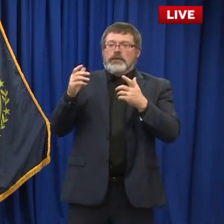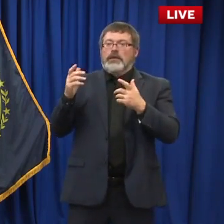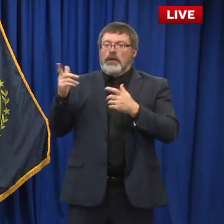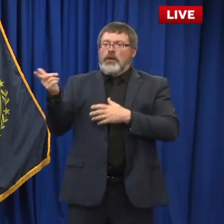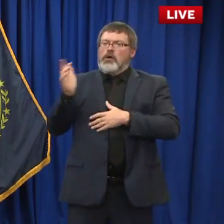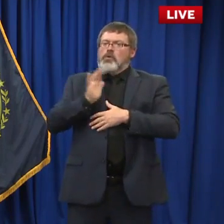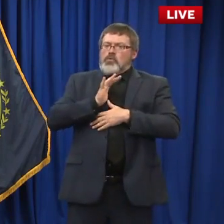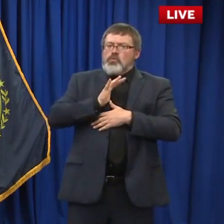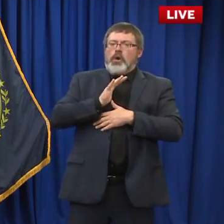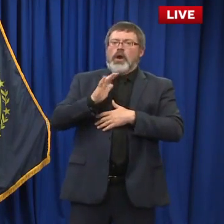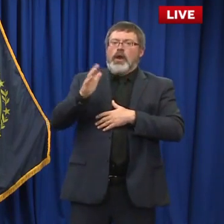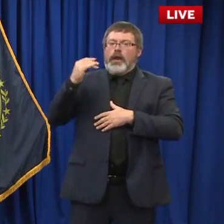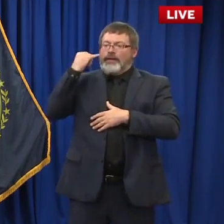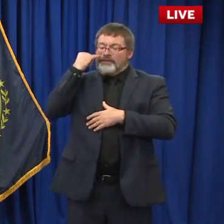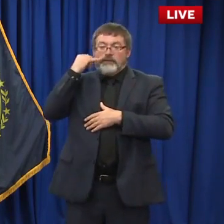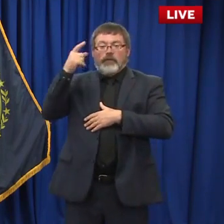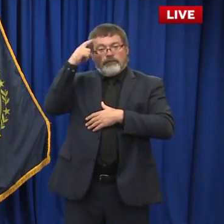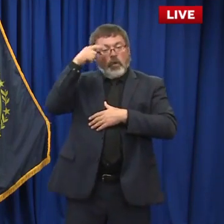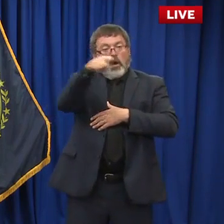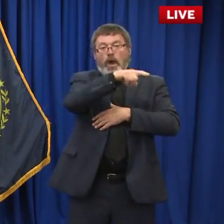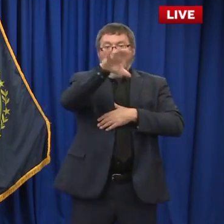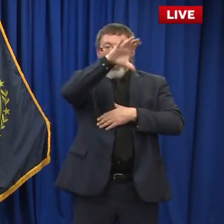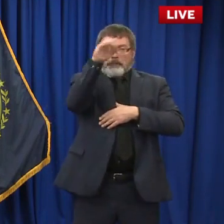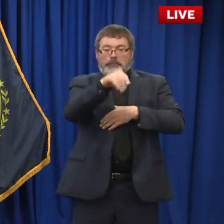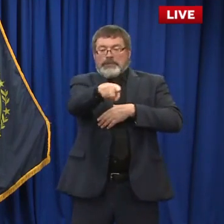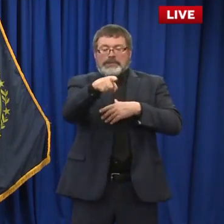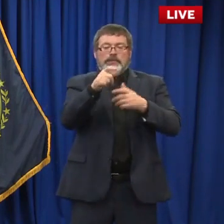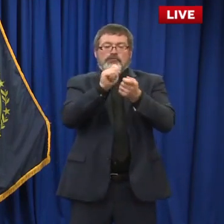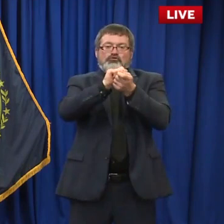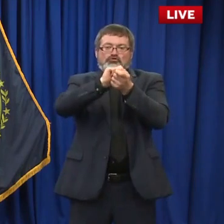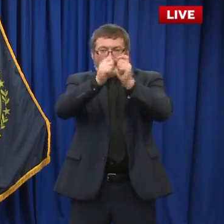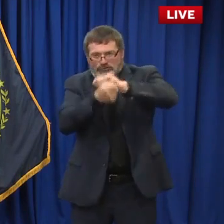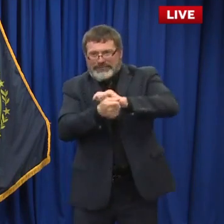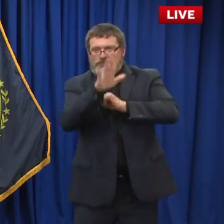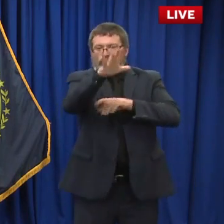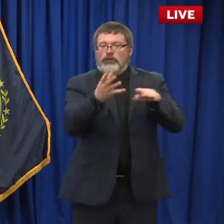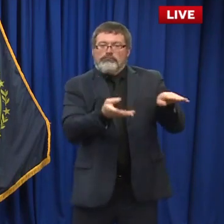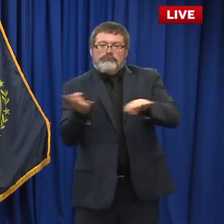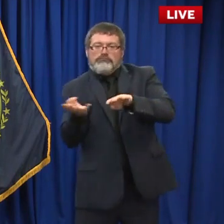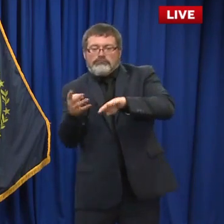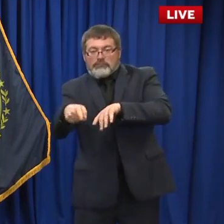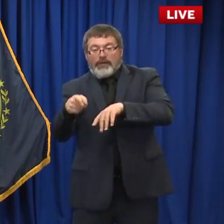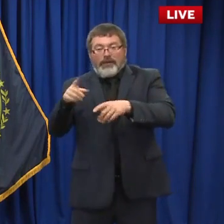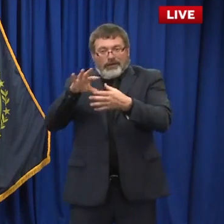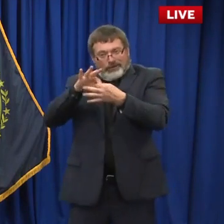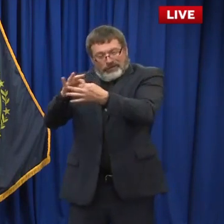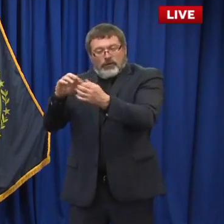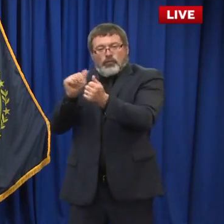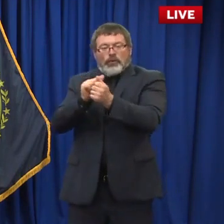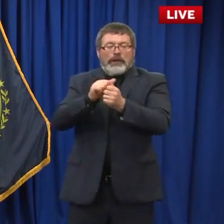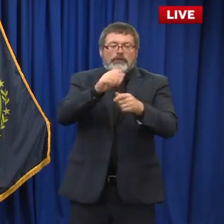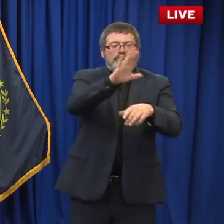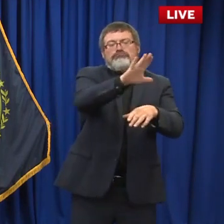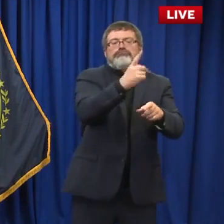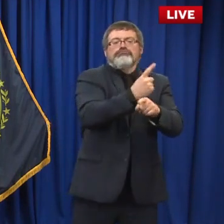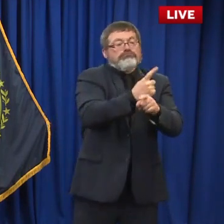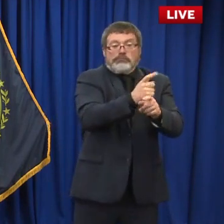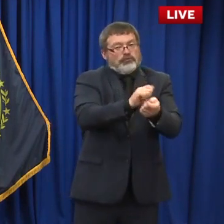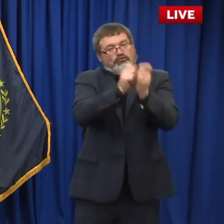WILL I SAY THANK YOU TO ALL THE DIFFERENT COMPANIES WHO HAVE STEPPED UP AND CHANGED THEIR MODELS OF PRODUCTION, WHETHER IT'S TO MAKE MASKS OR MAKE MEDICAL DEVICES OR MAYBE EVEN